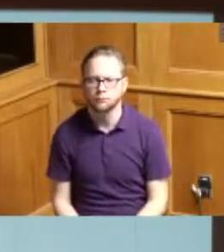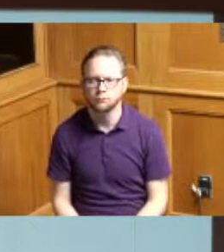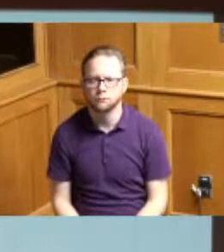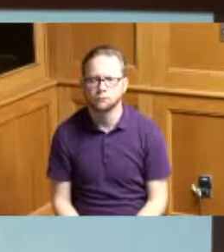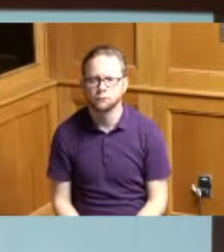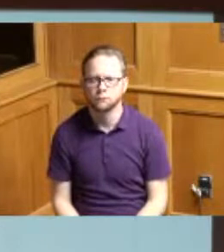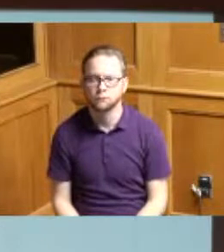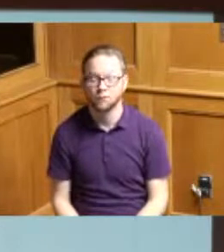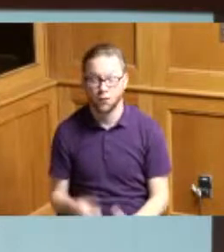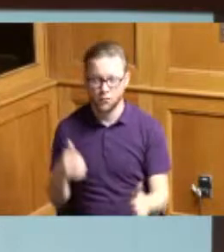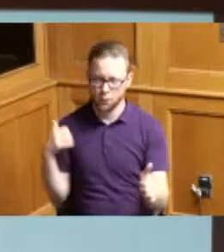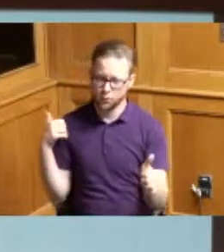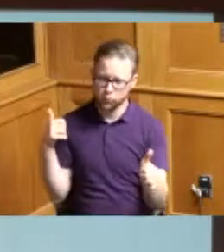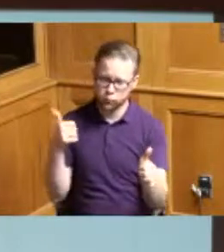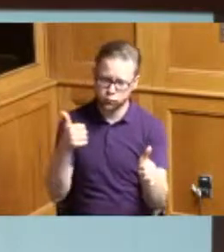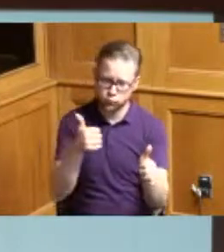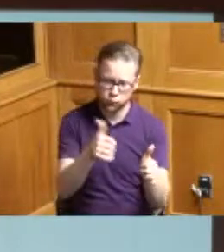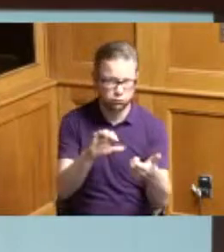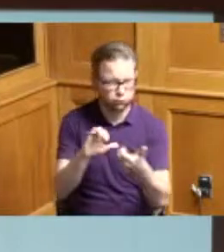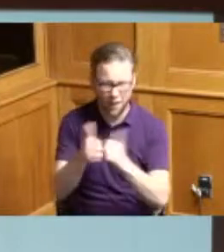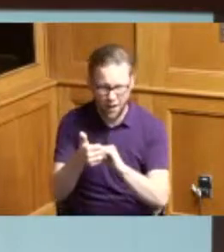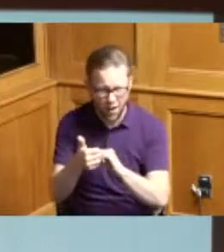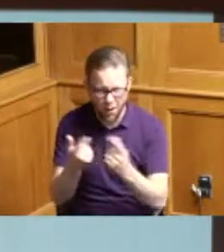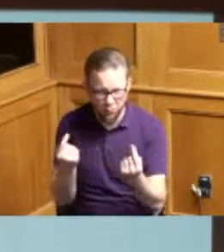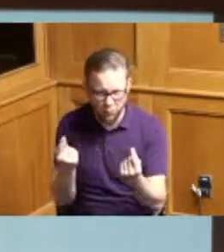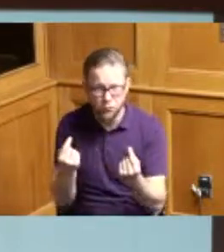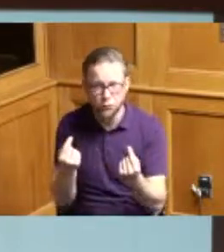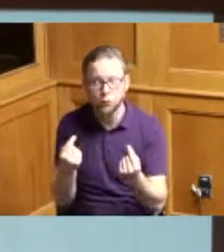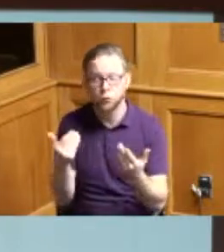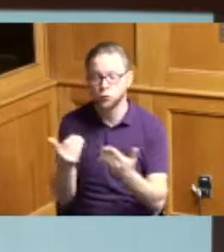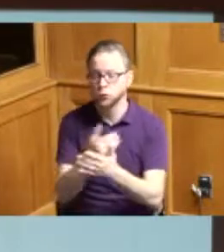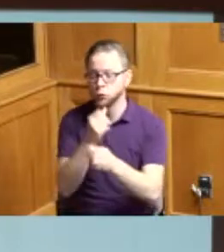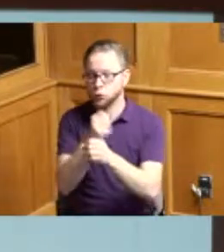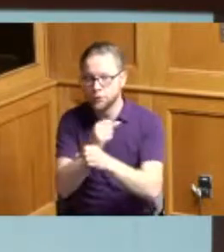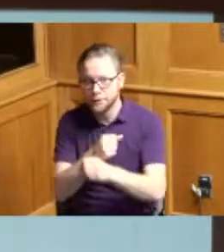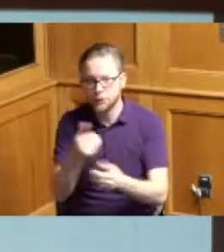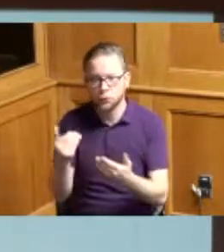backlog is coming down we have new data and reporting tools to manage the workflow